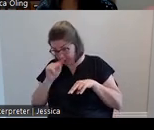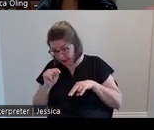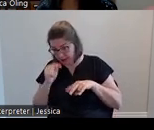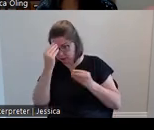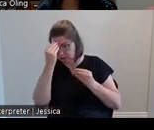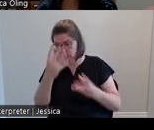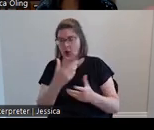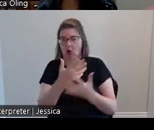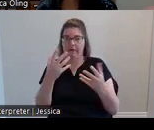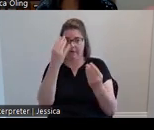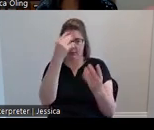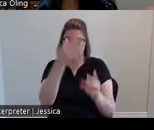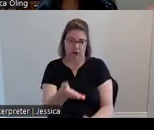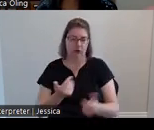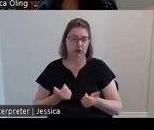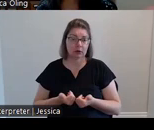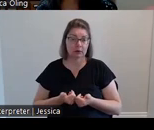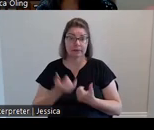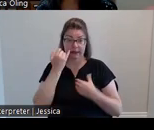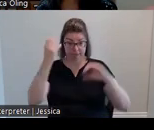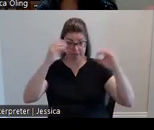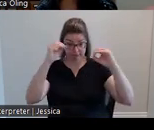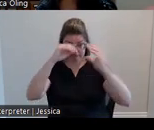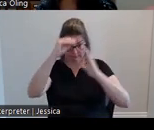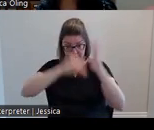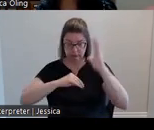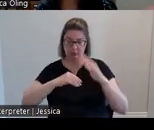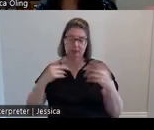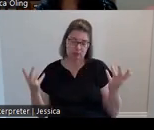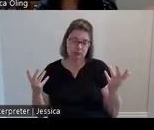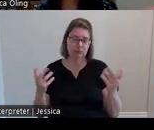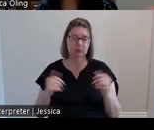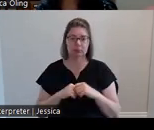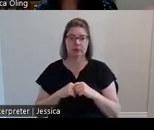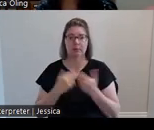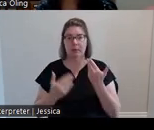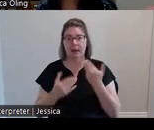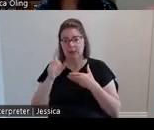If almost nothing is actually filled out, maybe you need to do a little bit more testing.